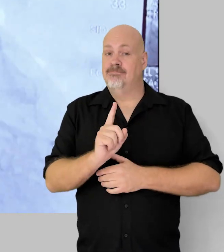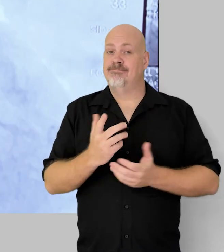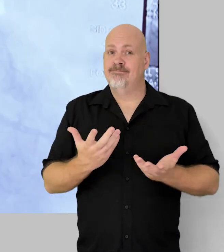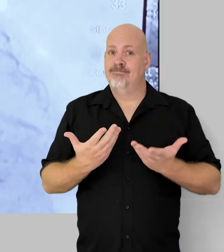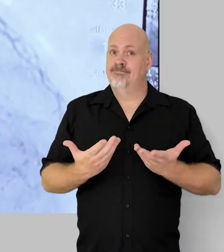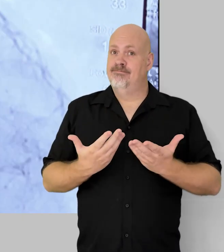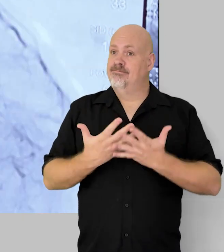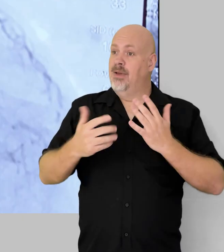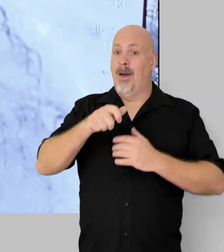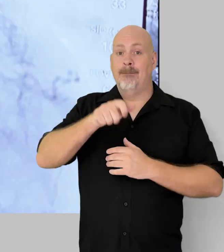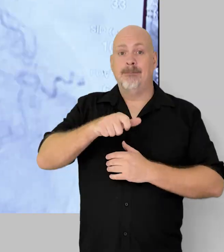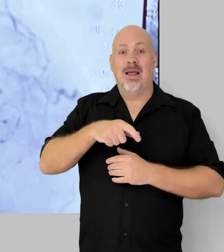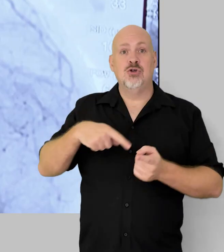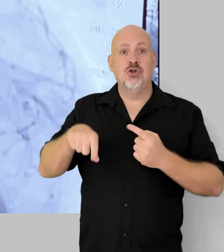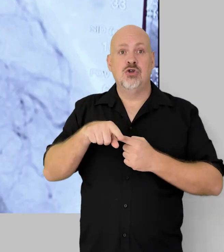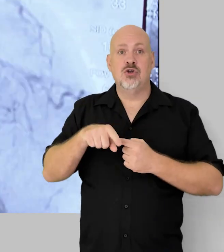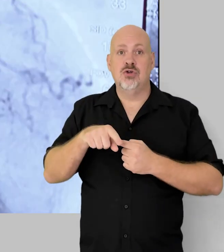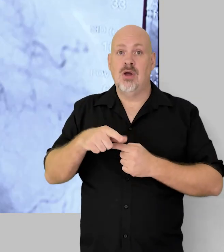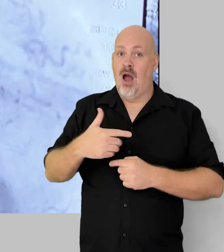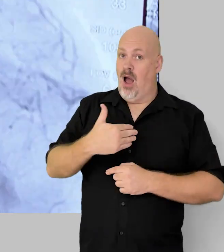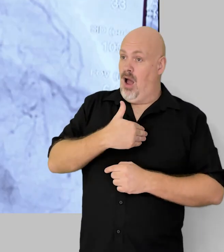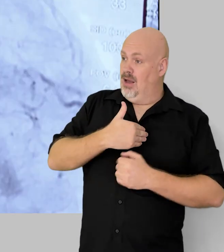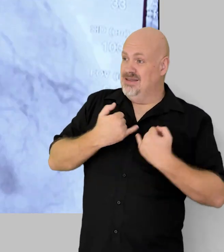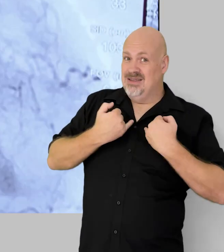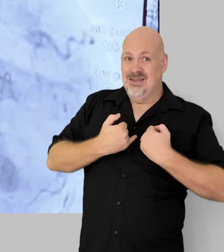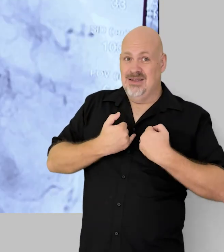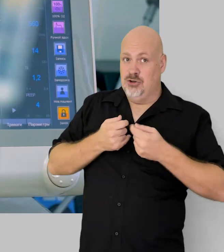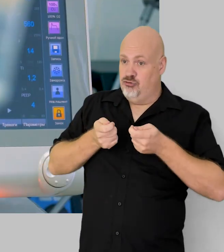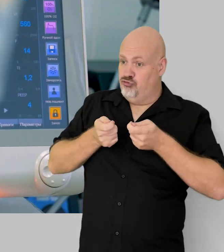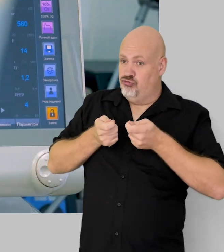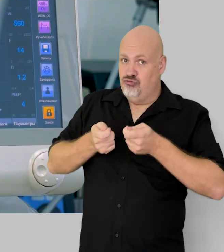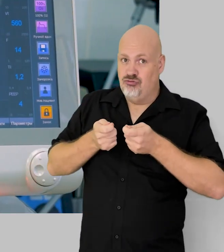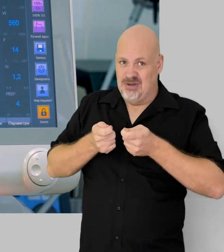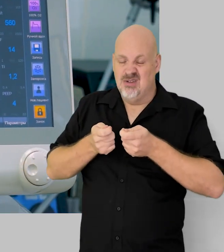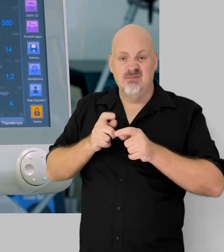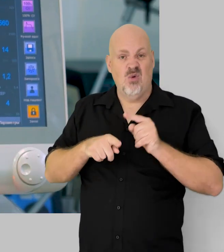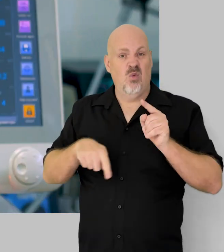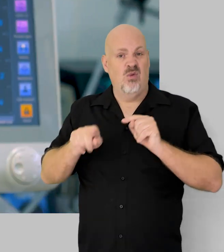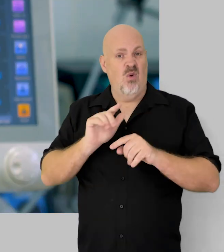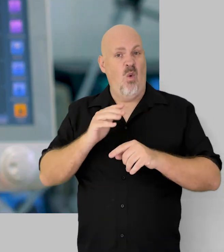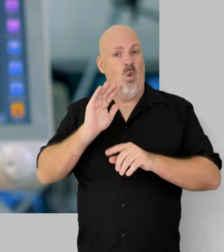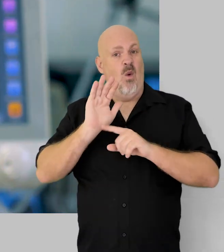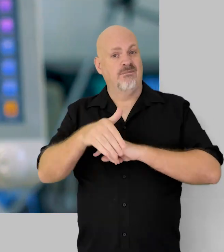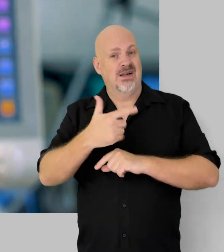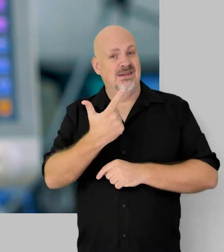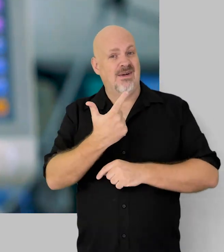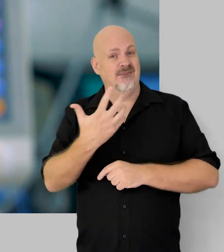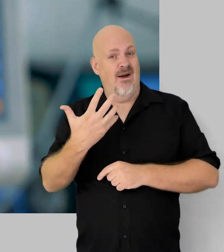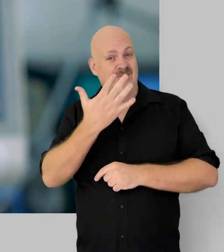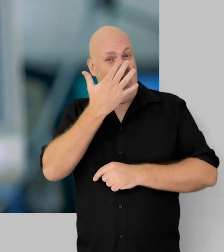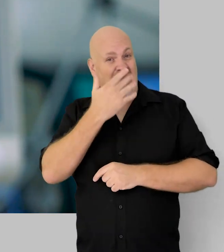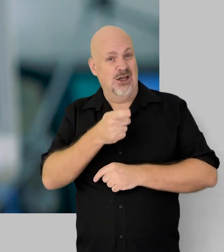Developments in the prevention and treatment of cardiovascular disease over recent decades have led to reductions in the number of people dying early from it.